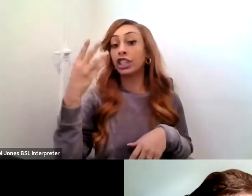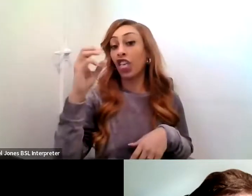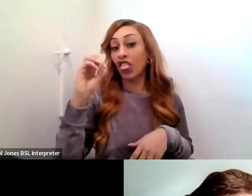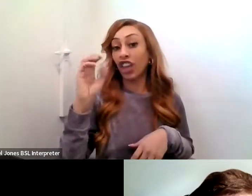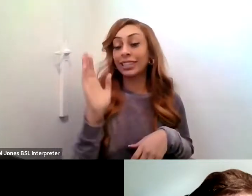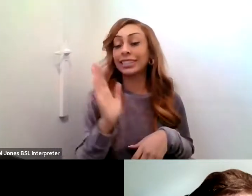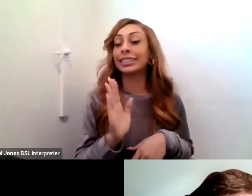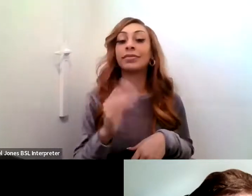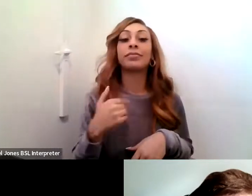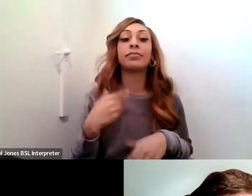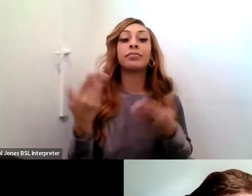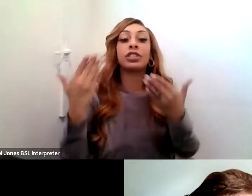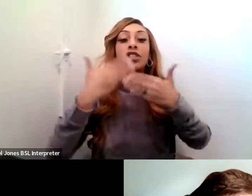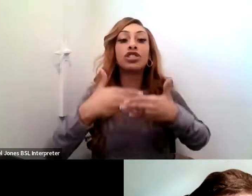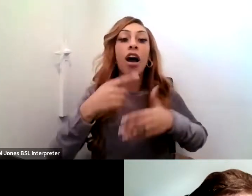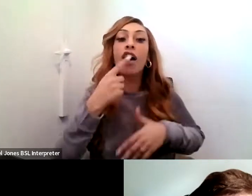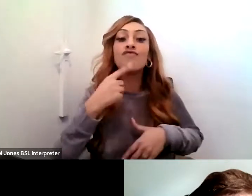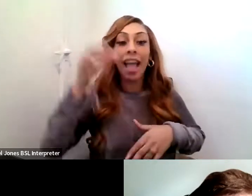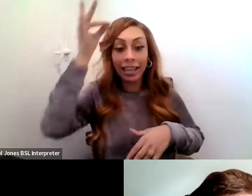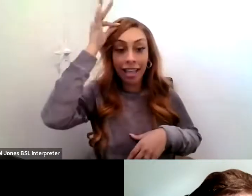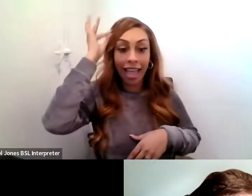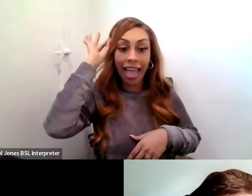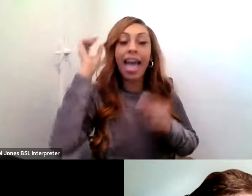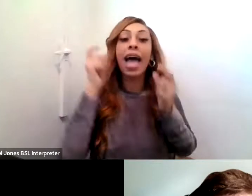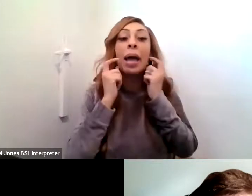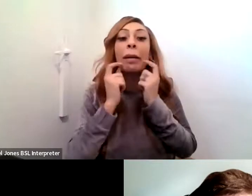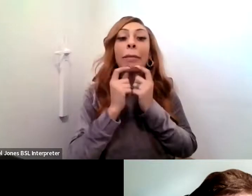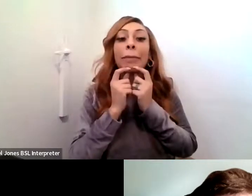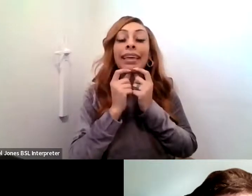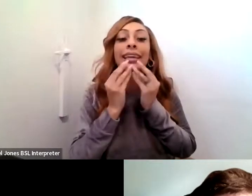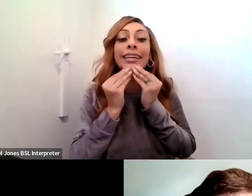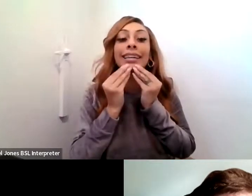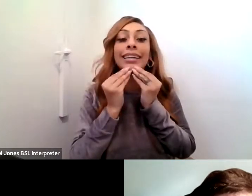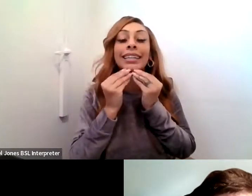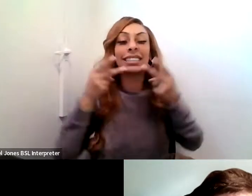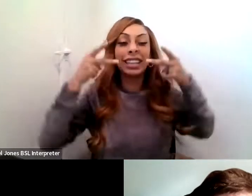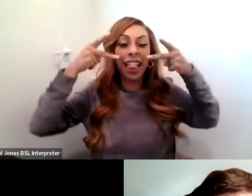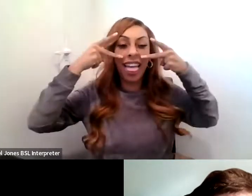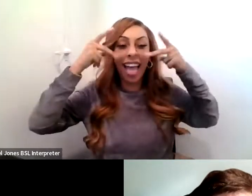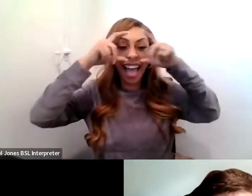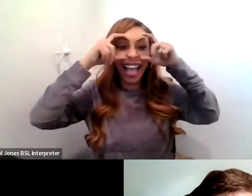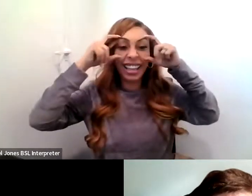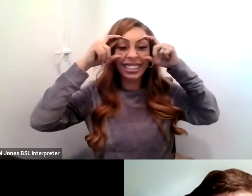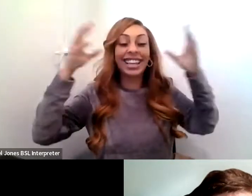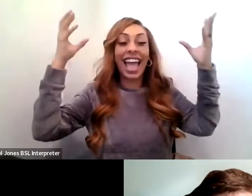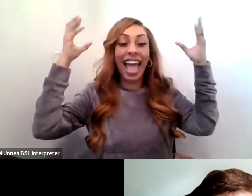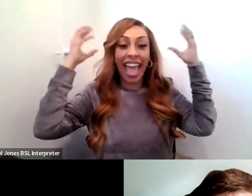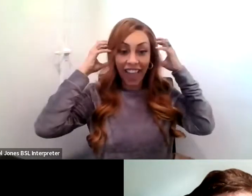I've got dark red hair, and beard. Big black glasses, a headset on my head,